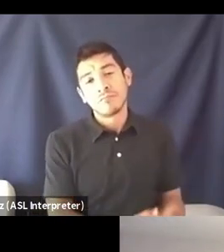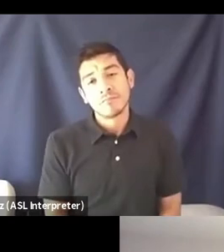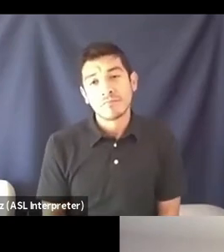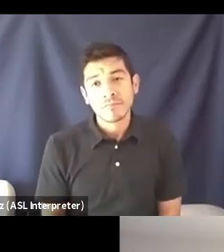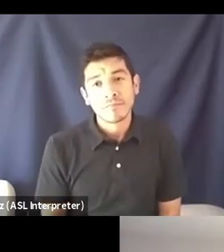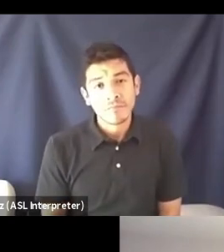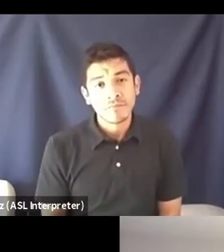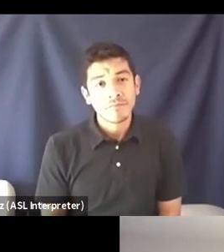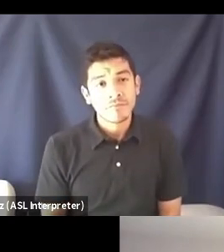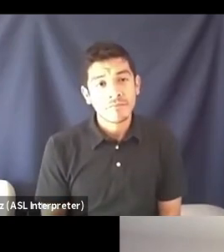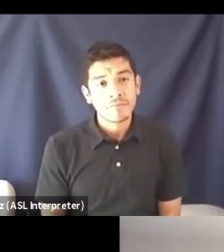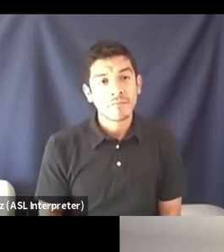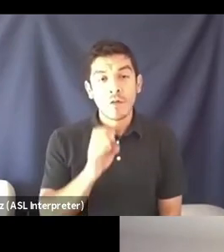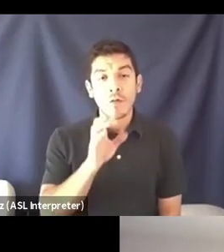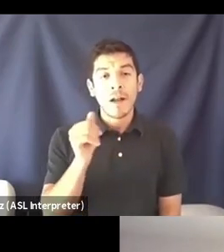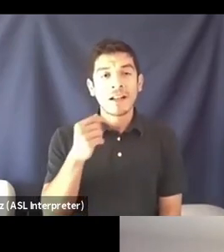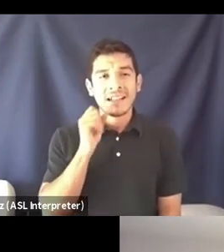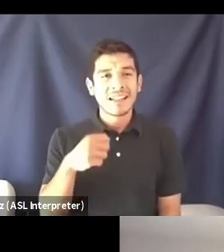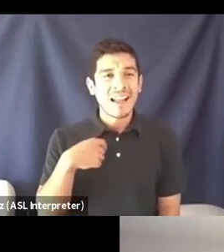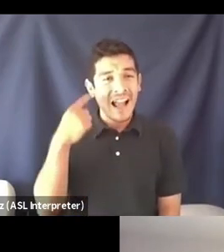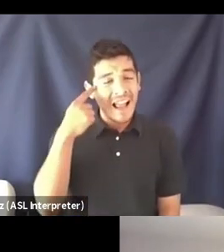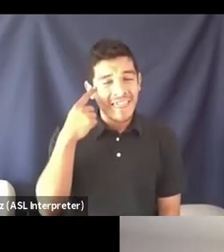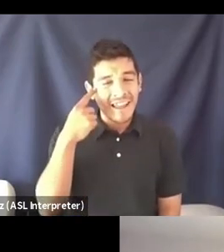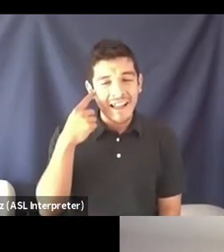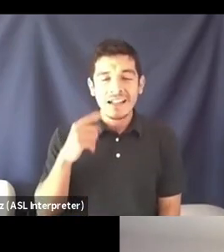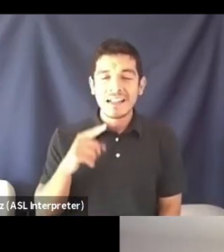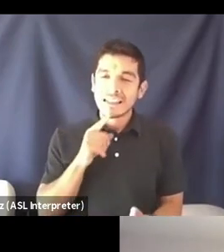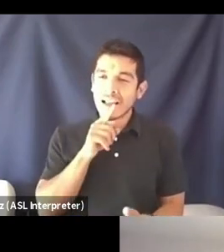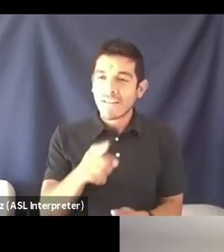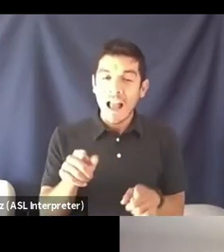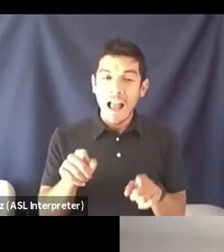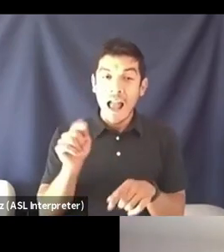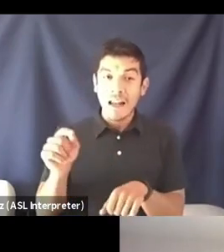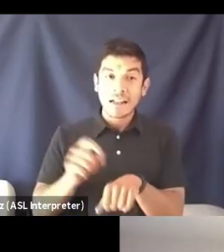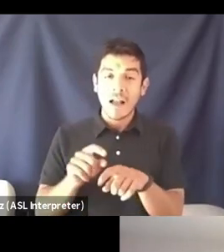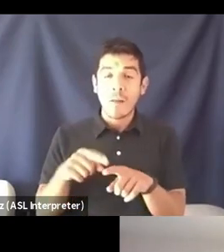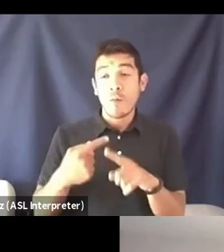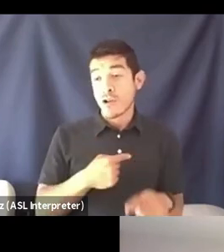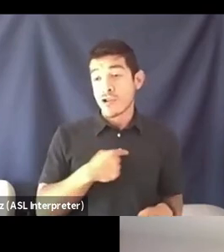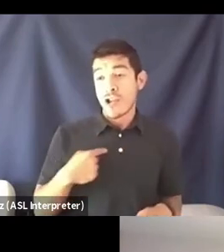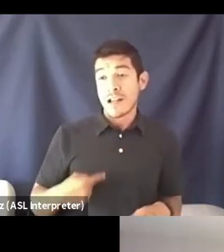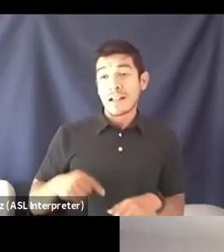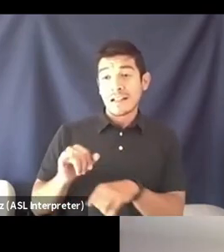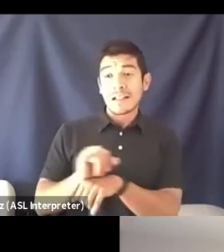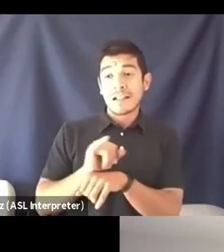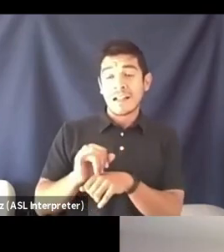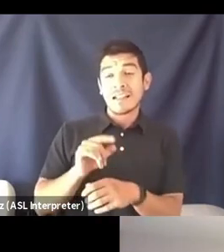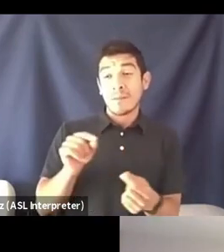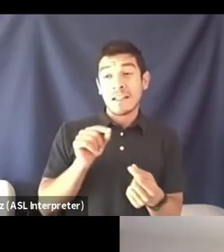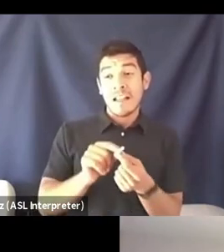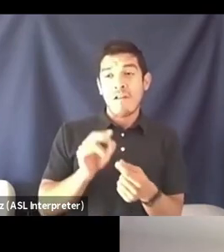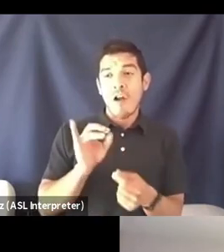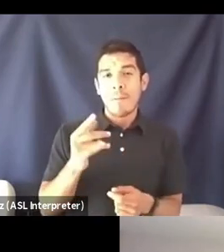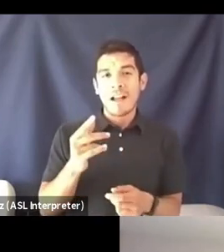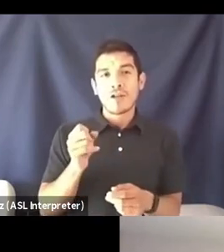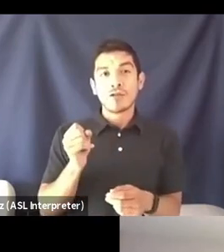And I think particularly at a time when Chinese international specifically are being so flattened